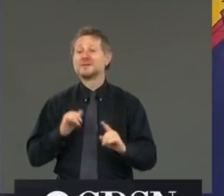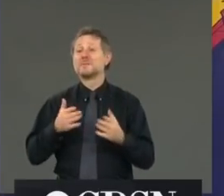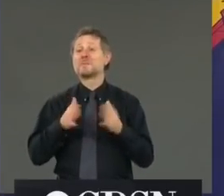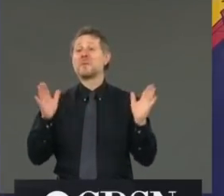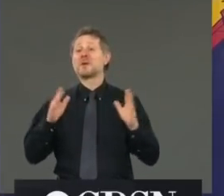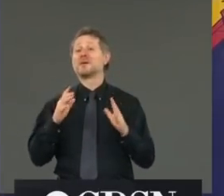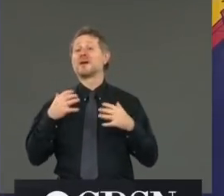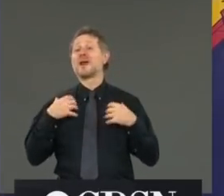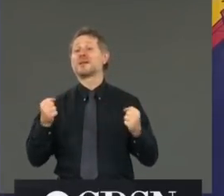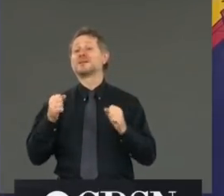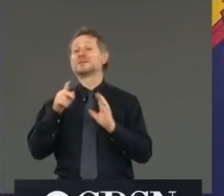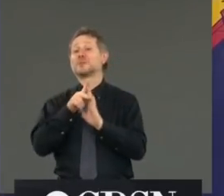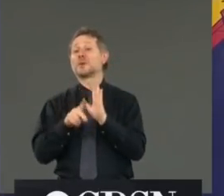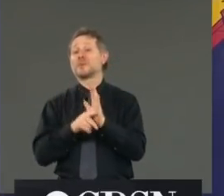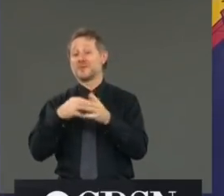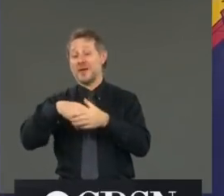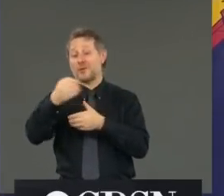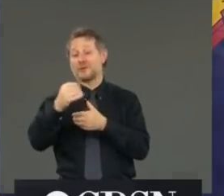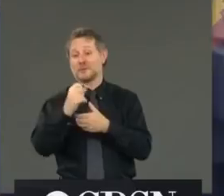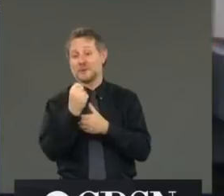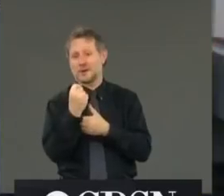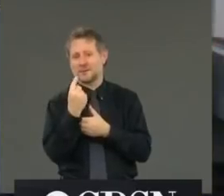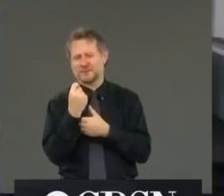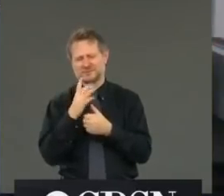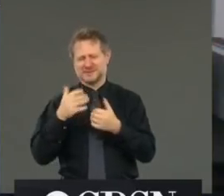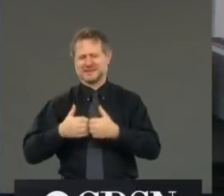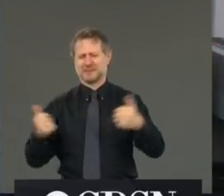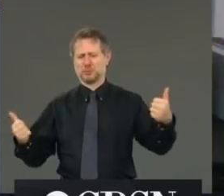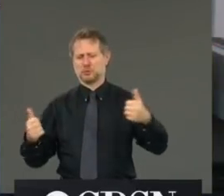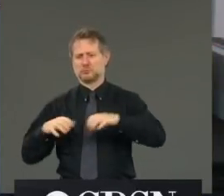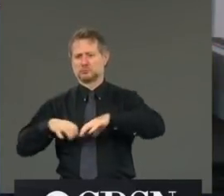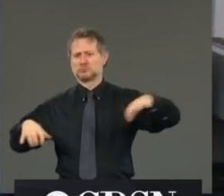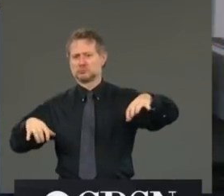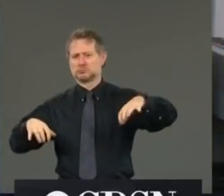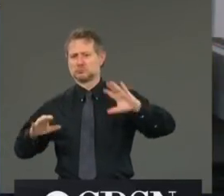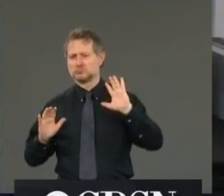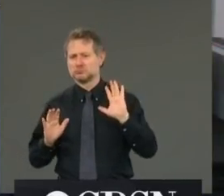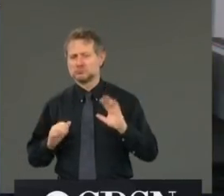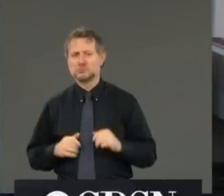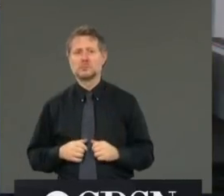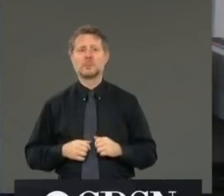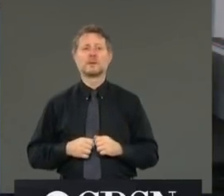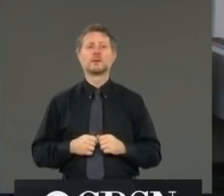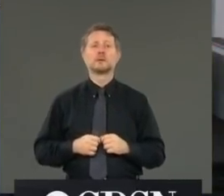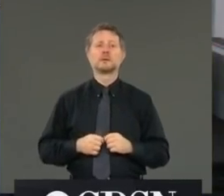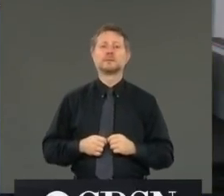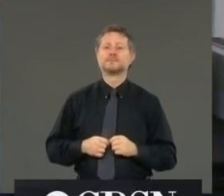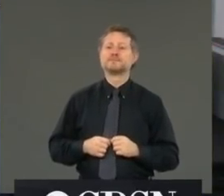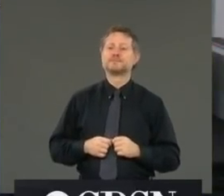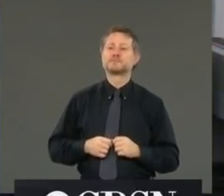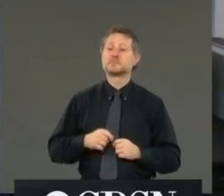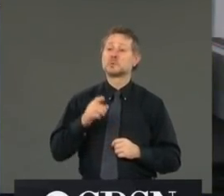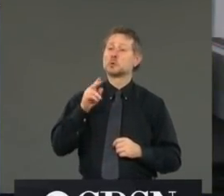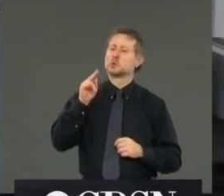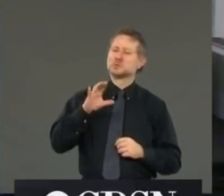HOSPITALS. BUT THAT IS NOT A HEALTH POLICY THAT AFFECTS THE 200 OTHER